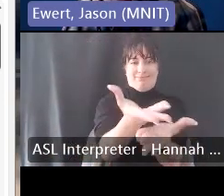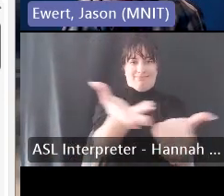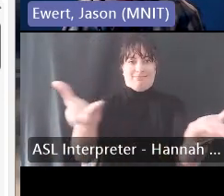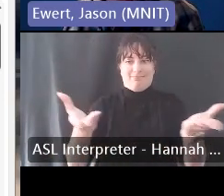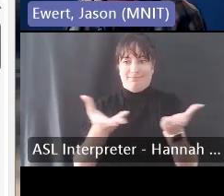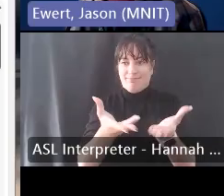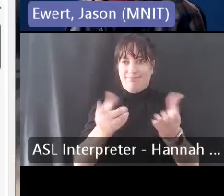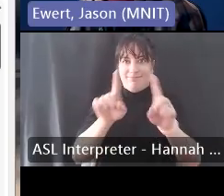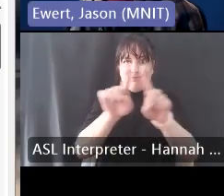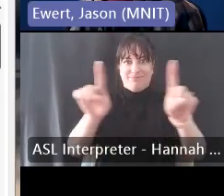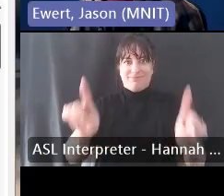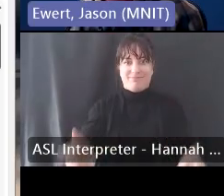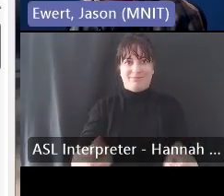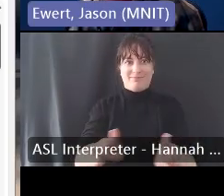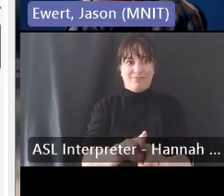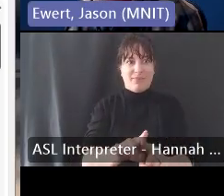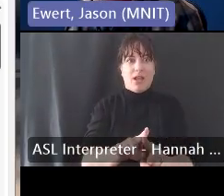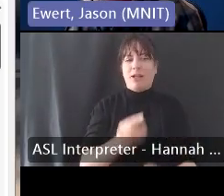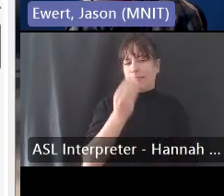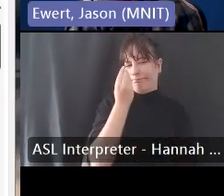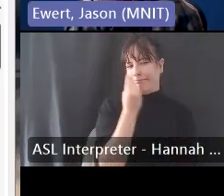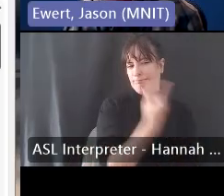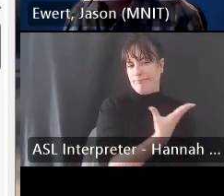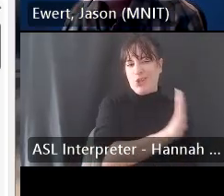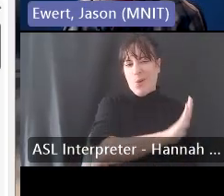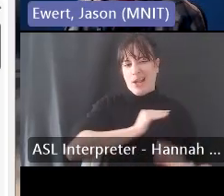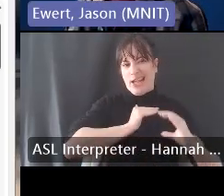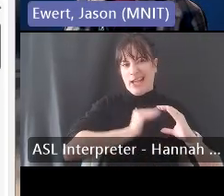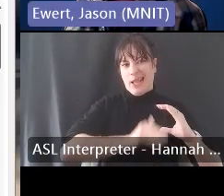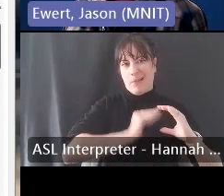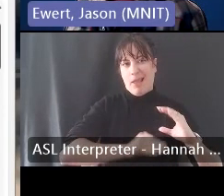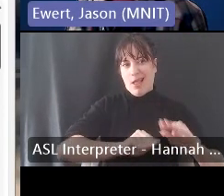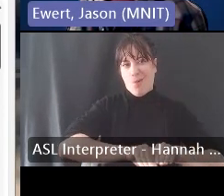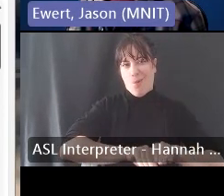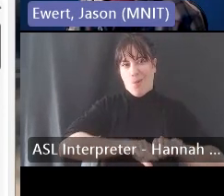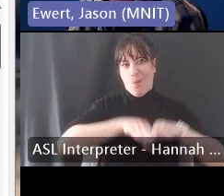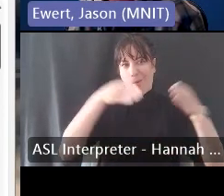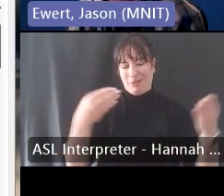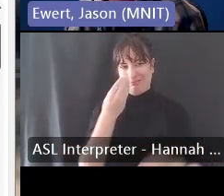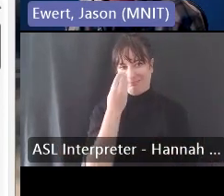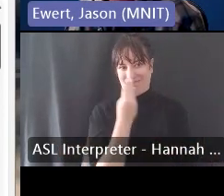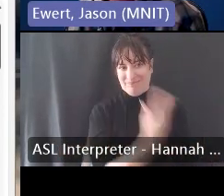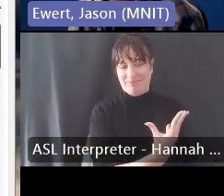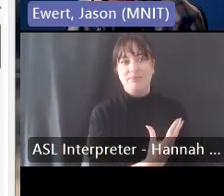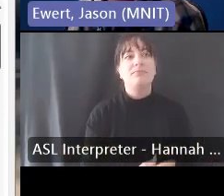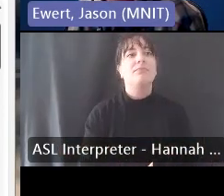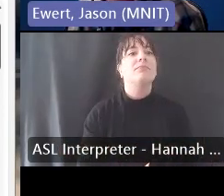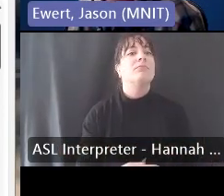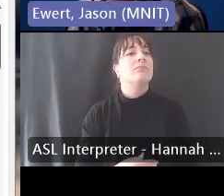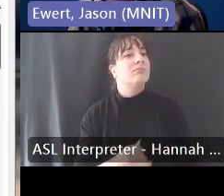Then your email is also open. You're welcome to maximize your browser or not, I think.